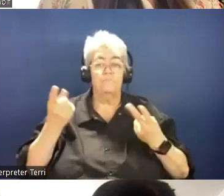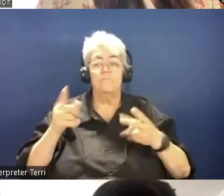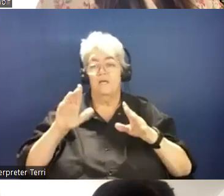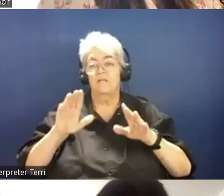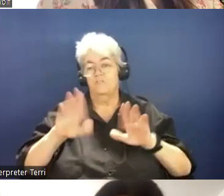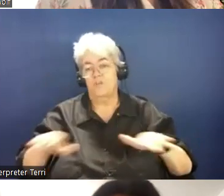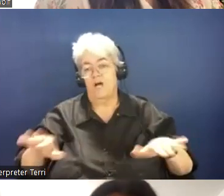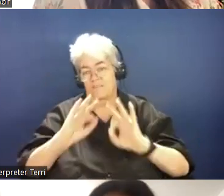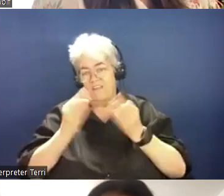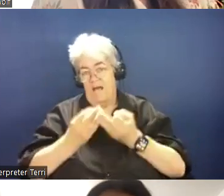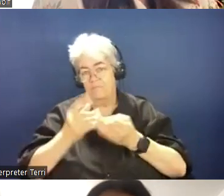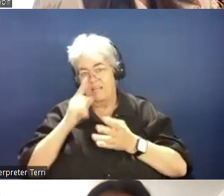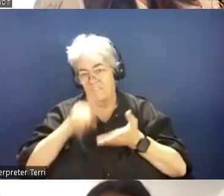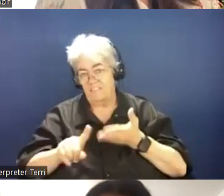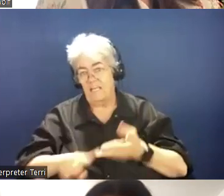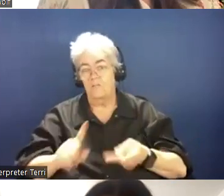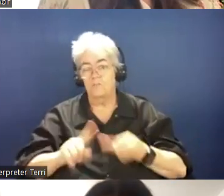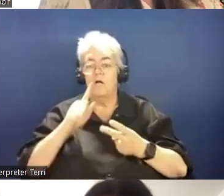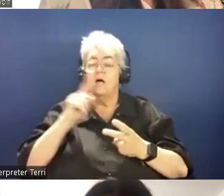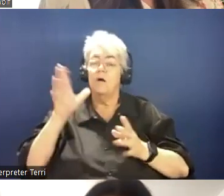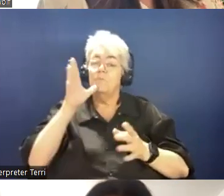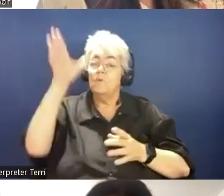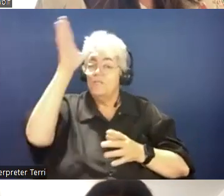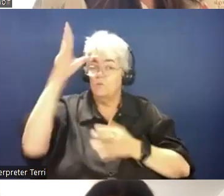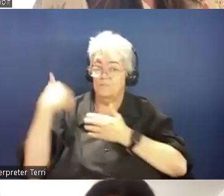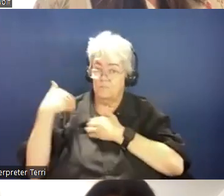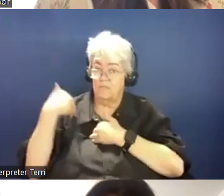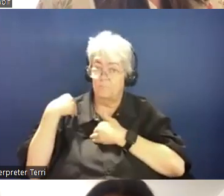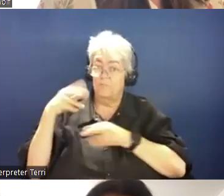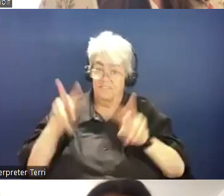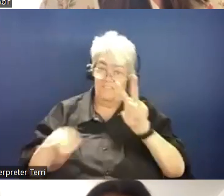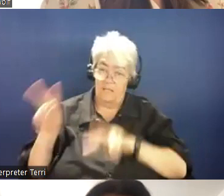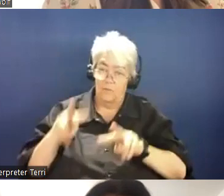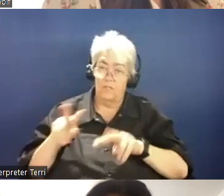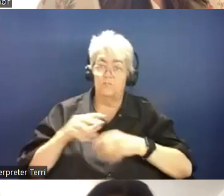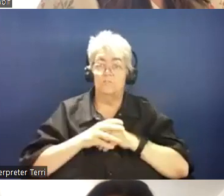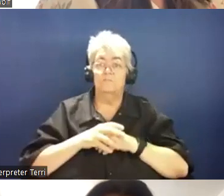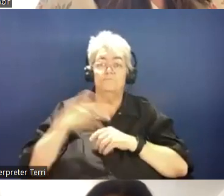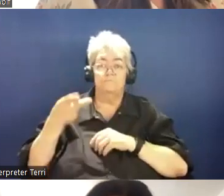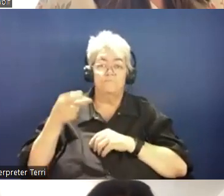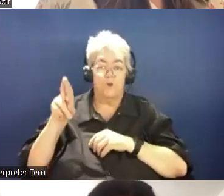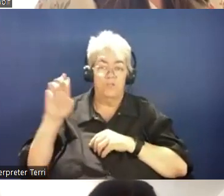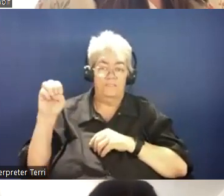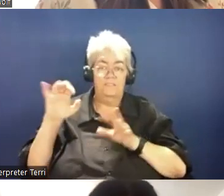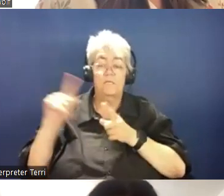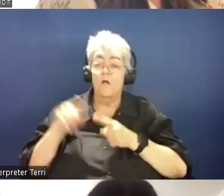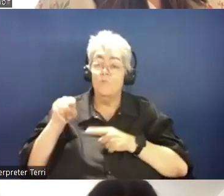Parental Responsibility Evaluators, PREs. Those folks are required to have a certain